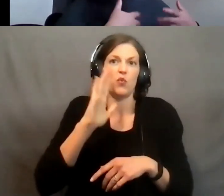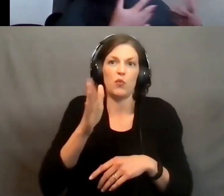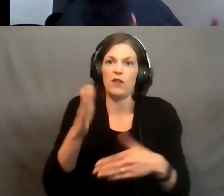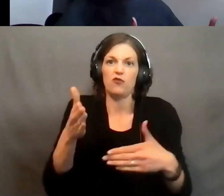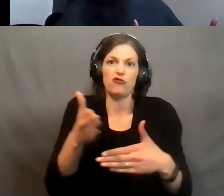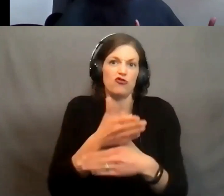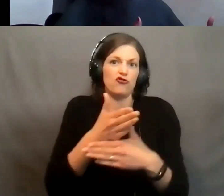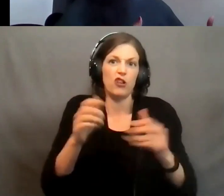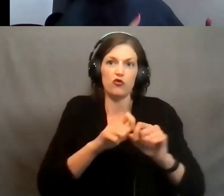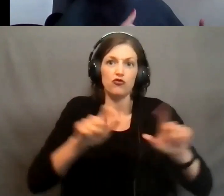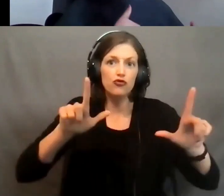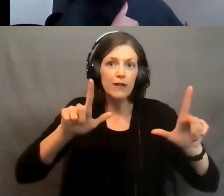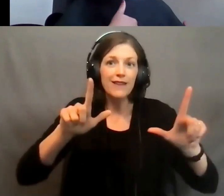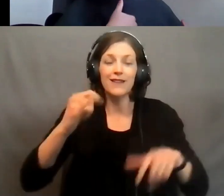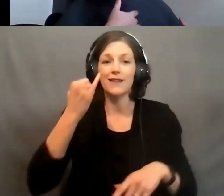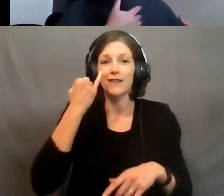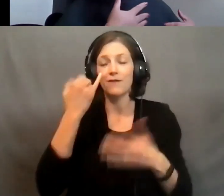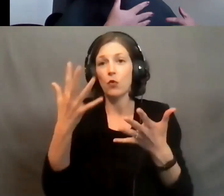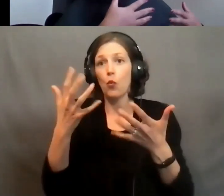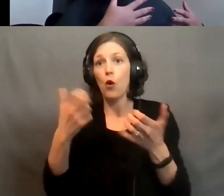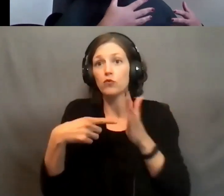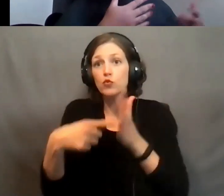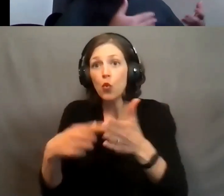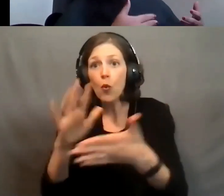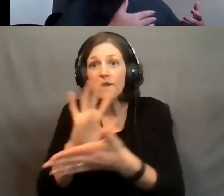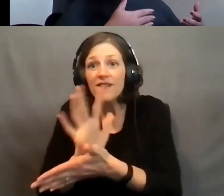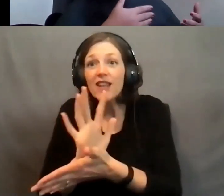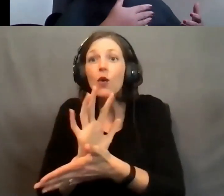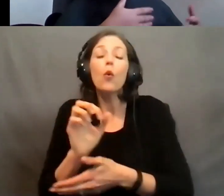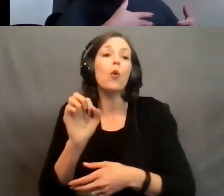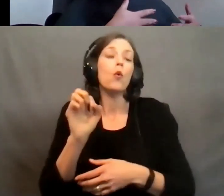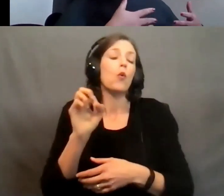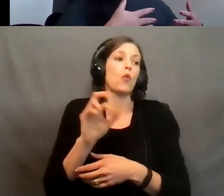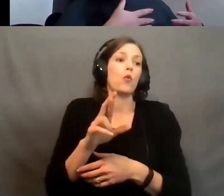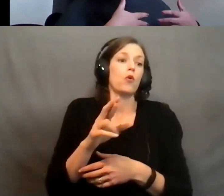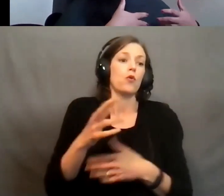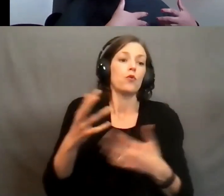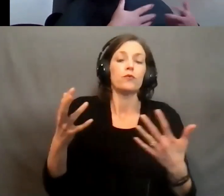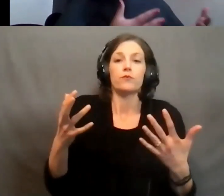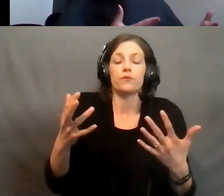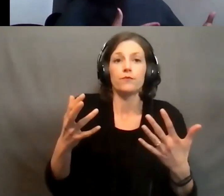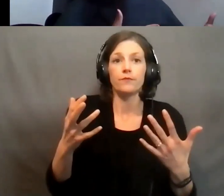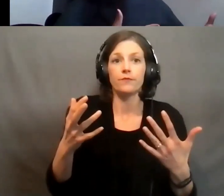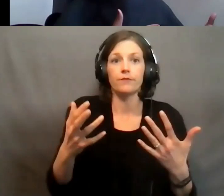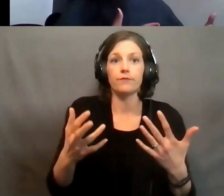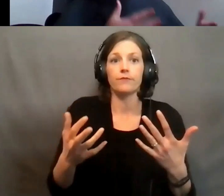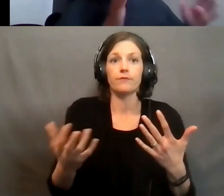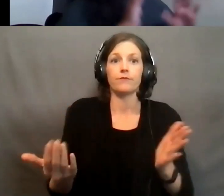If you video that you would like to show 13:01:59 or you choose to do that,